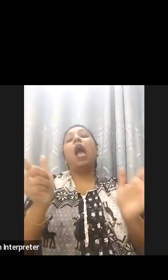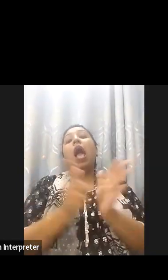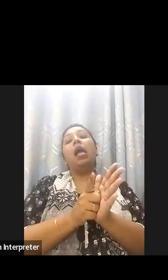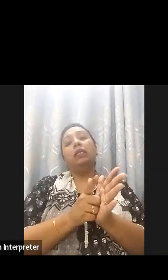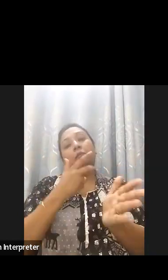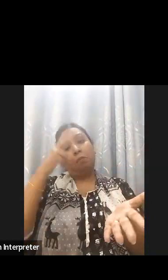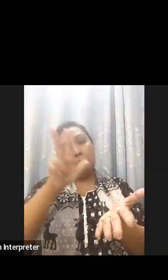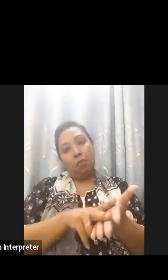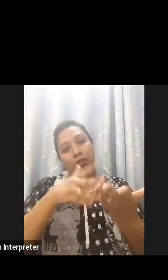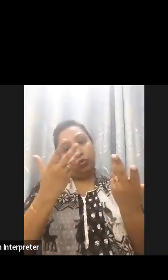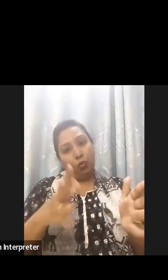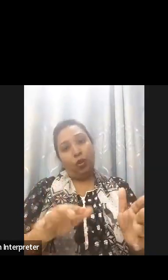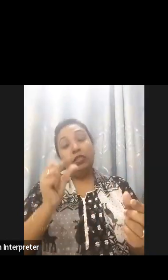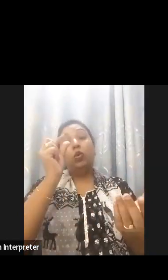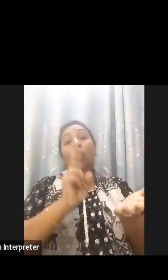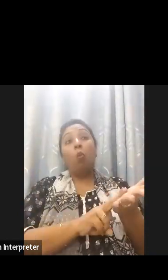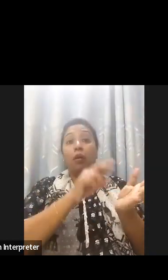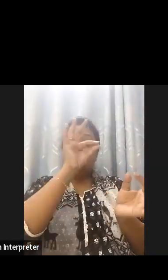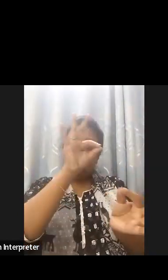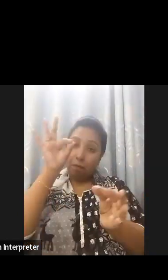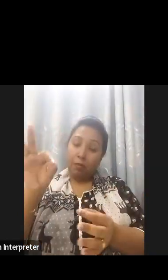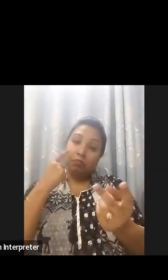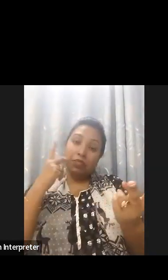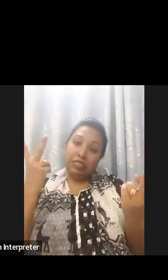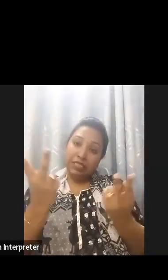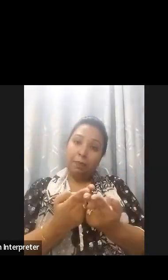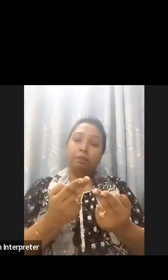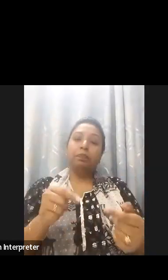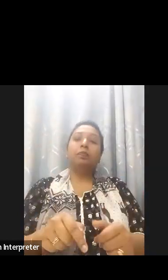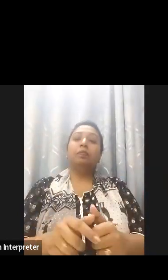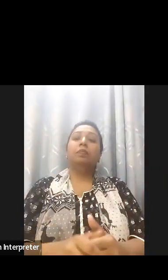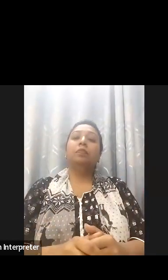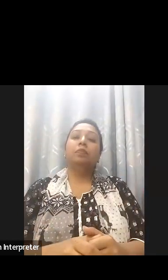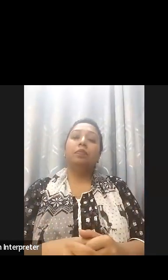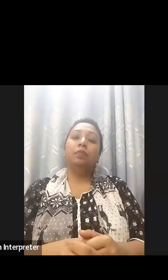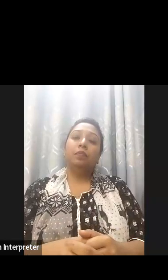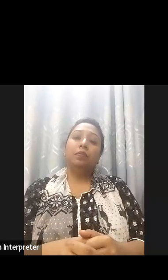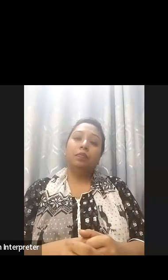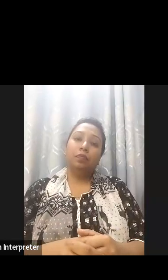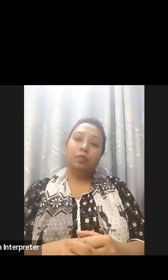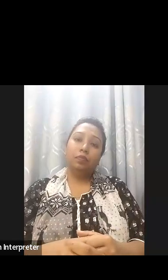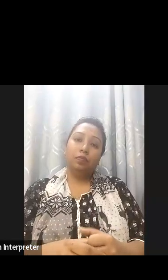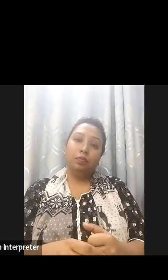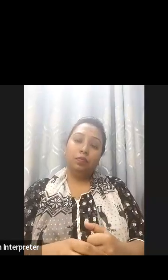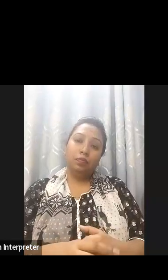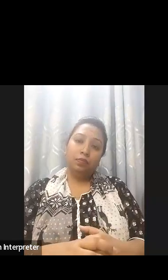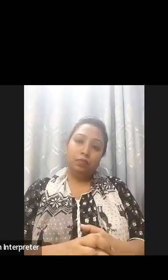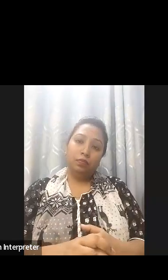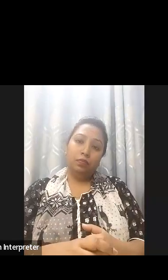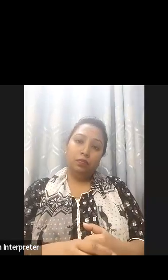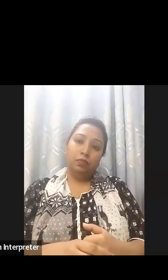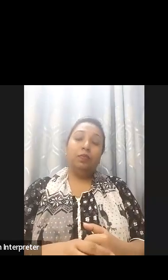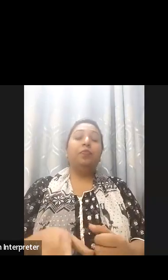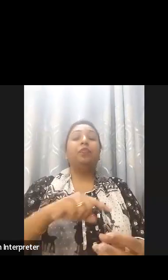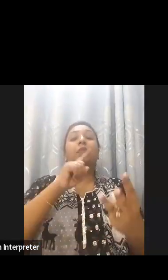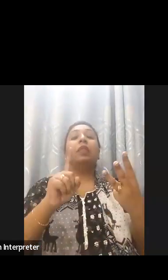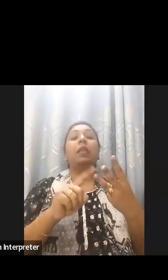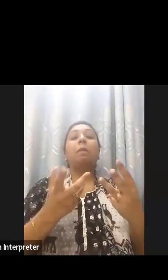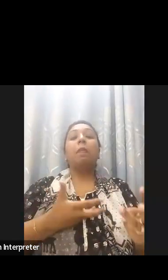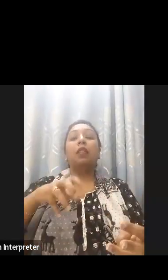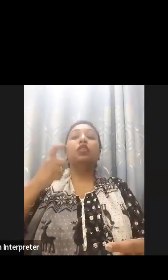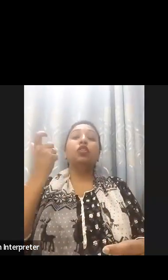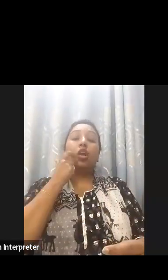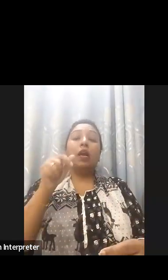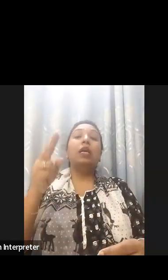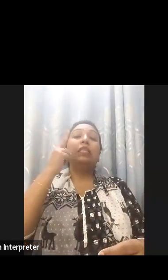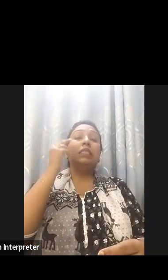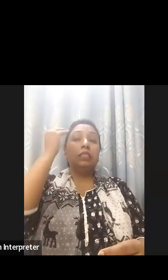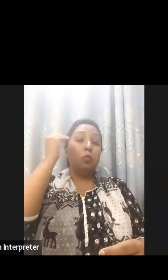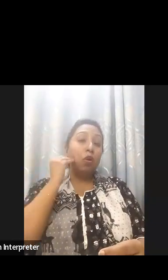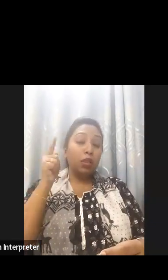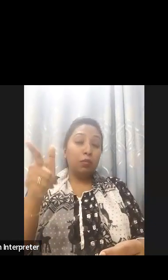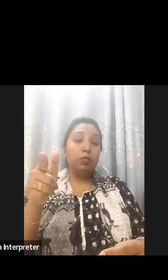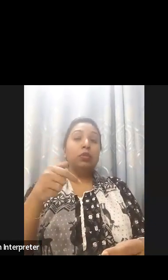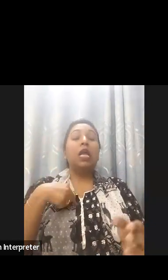remains to adopt the Marrakesh treaty and also needs to create